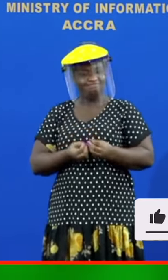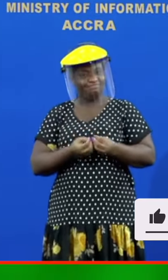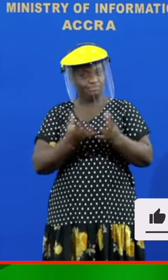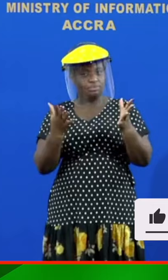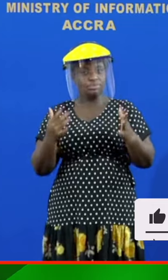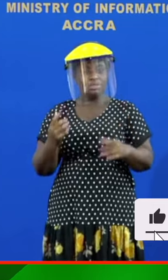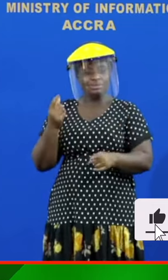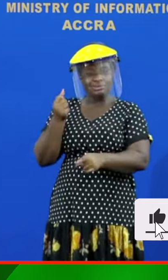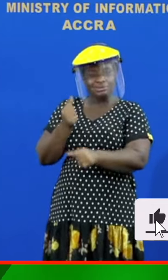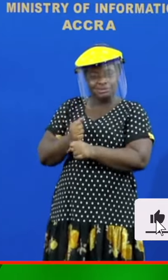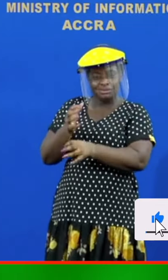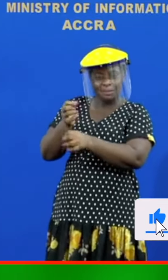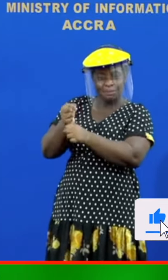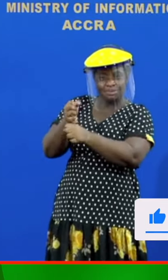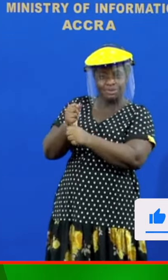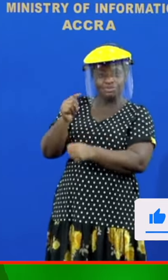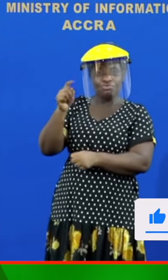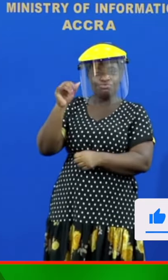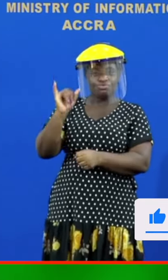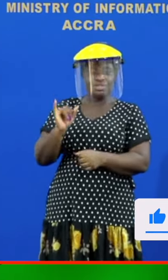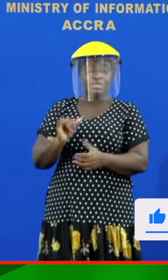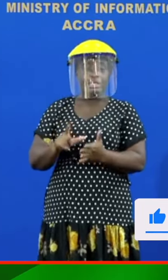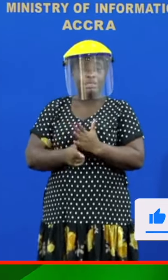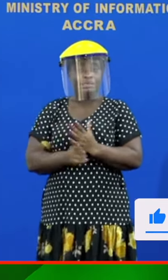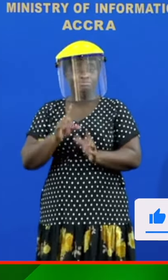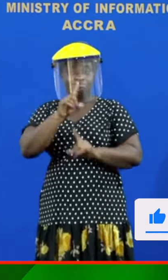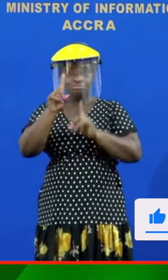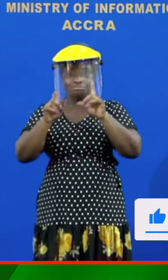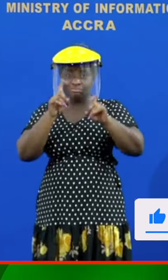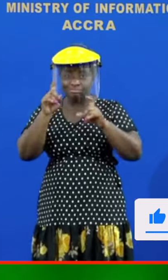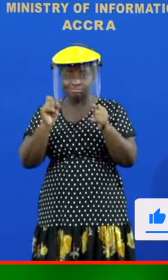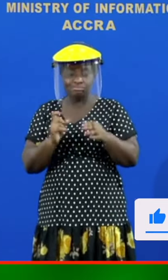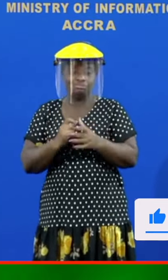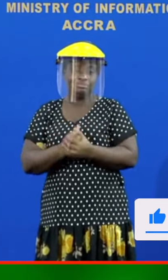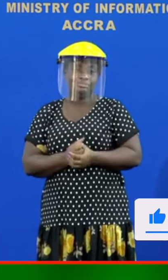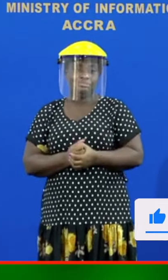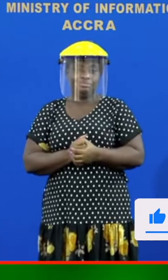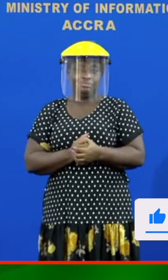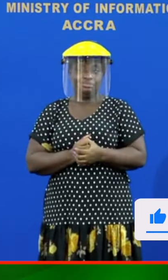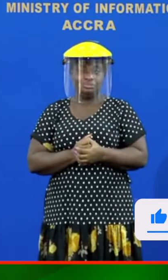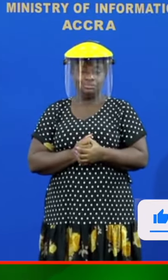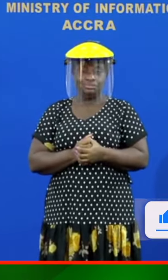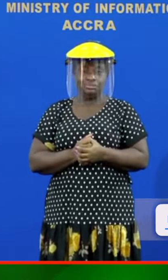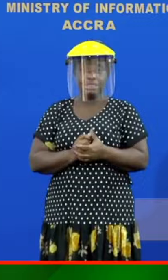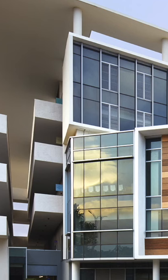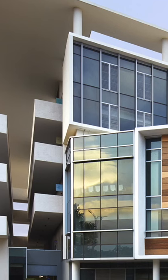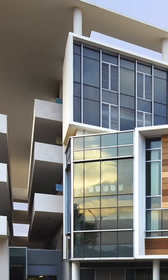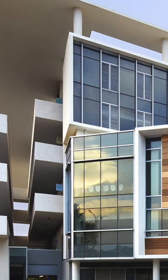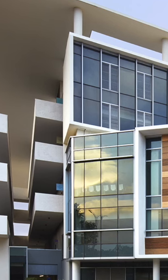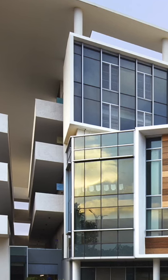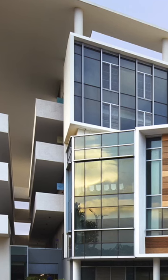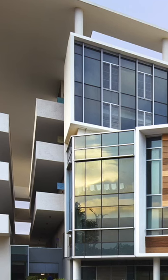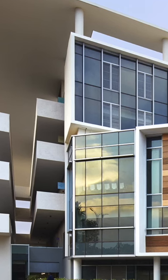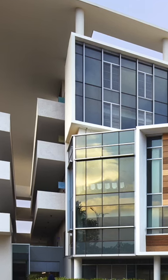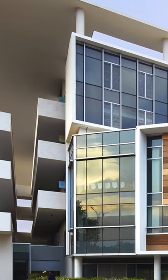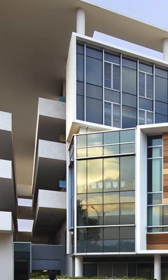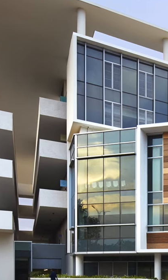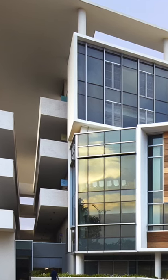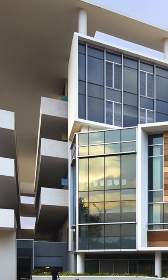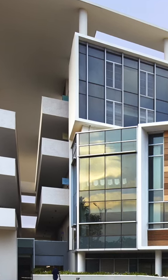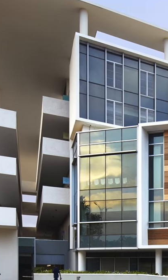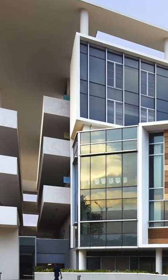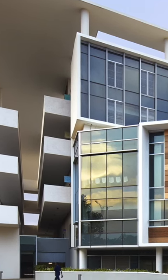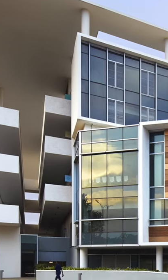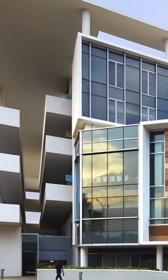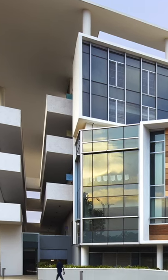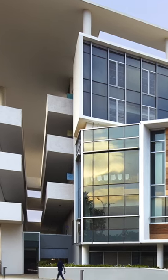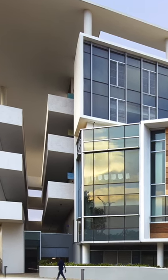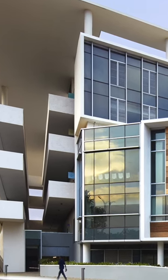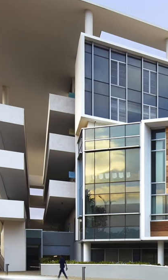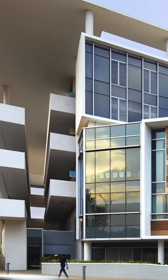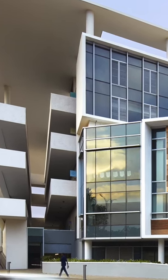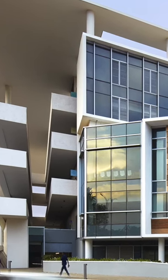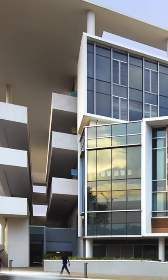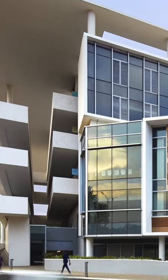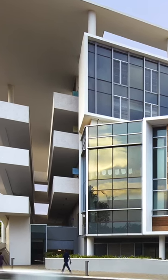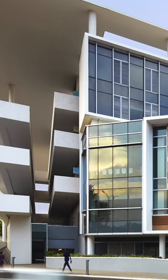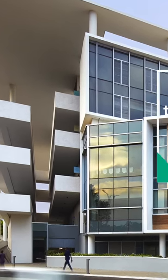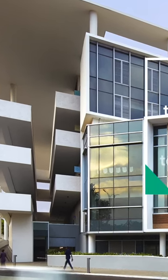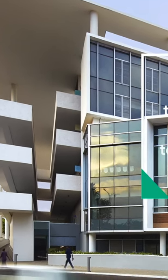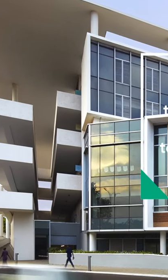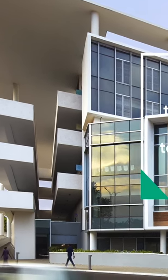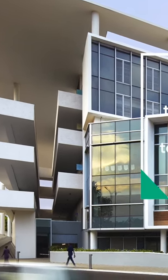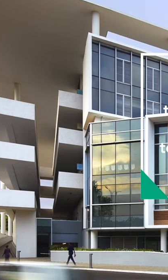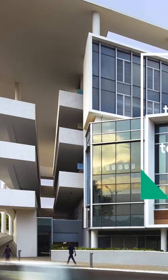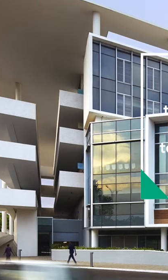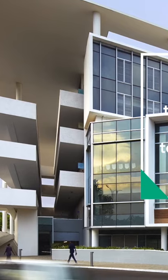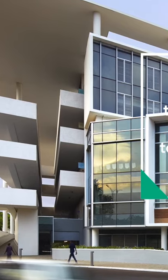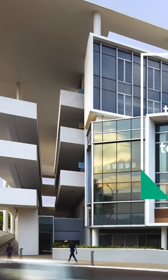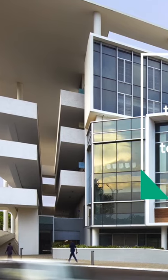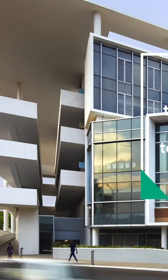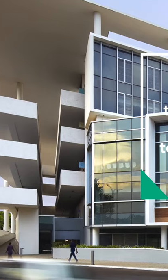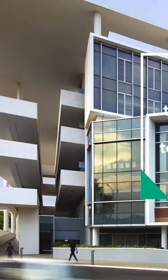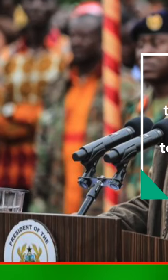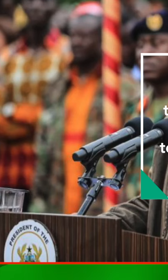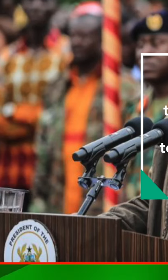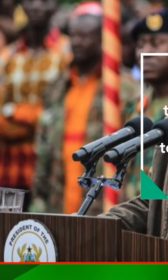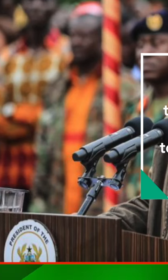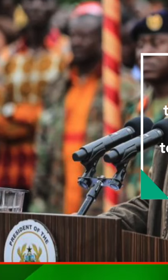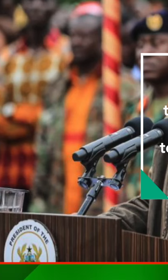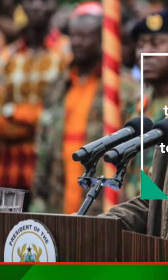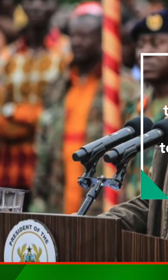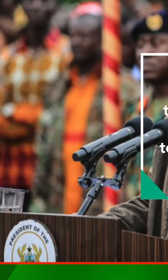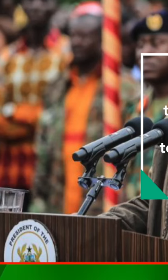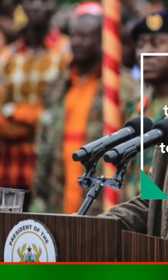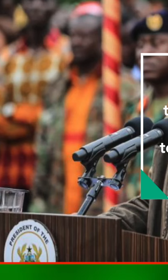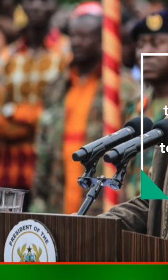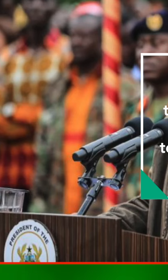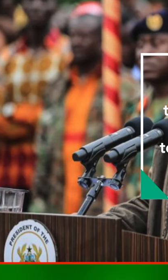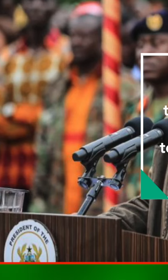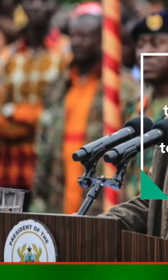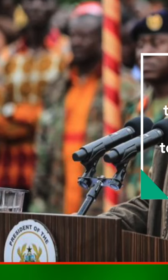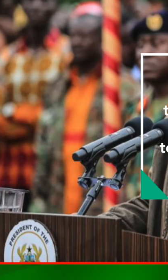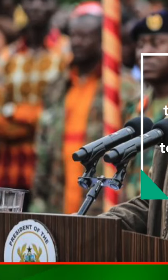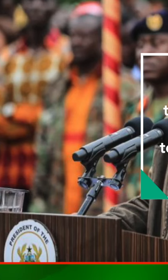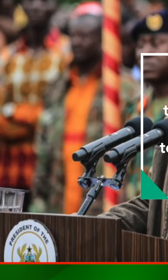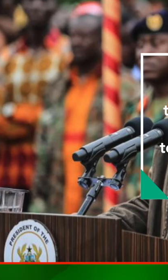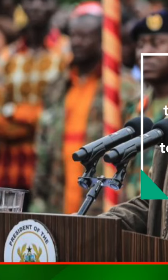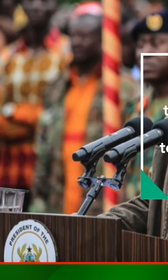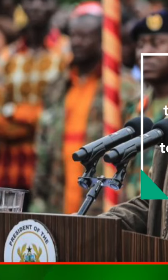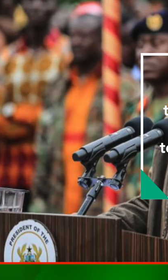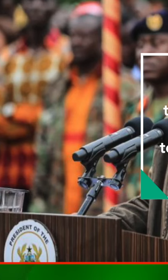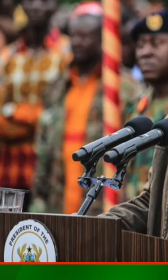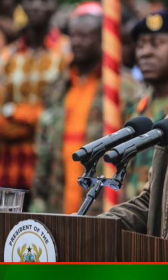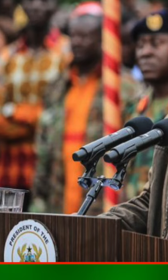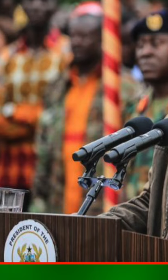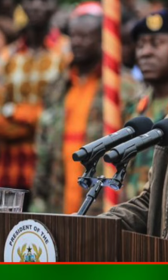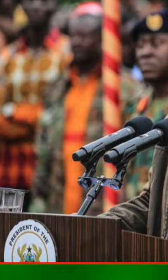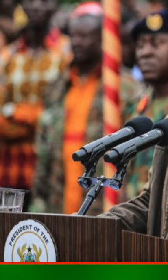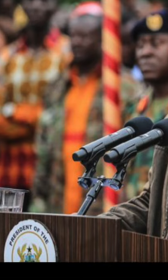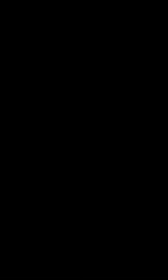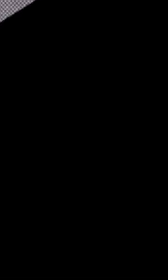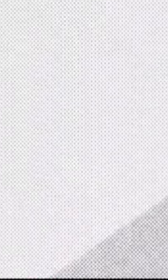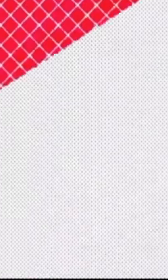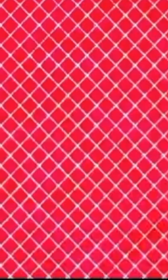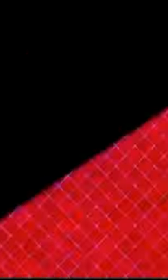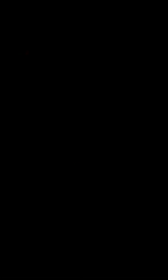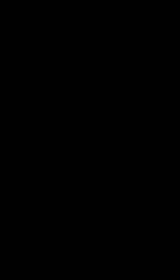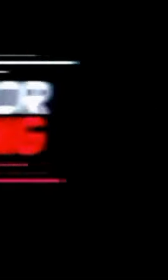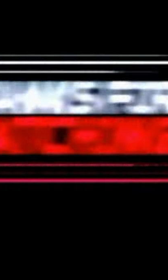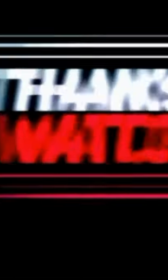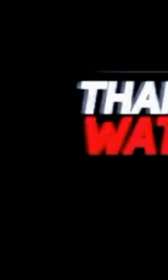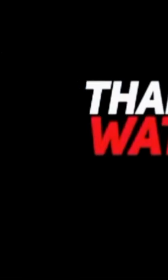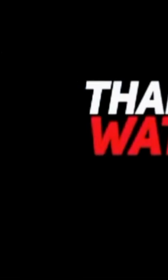the end of this video subscribe like and share so you don't miss our next outstanding content